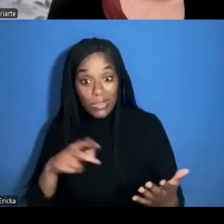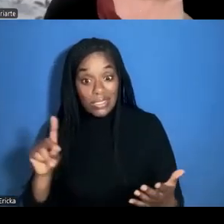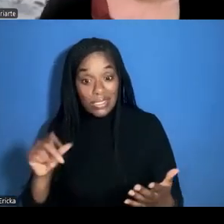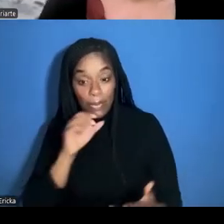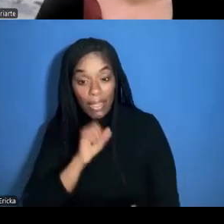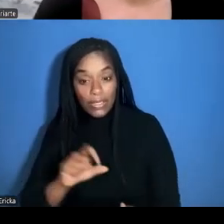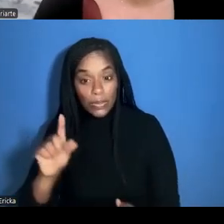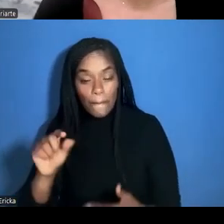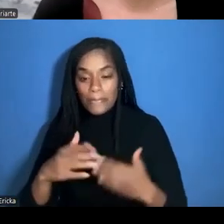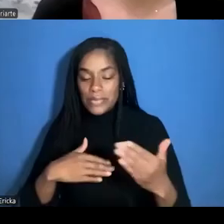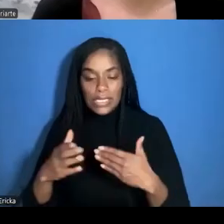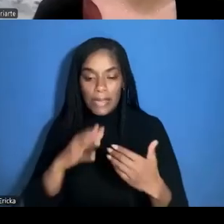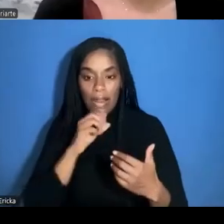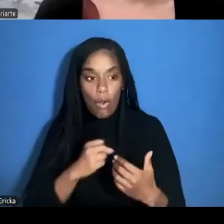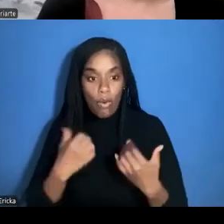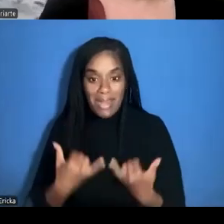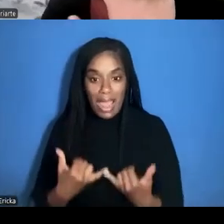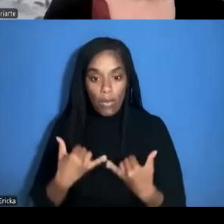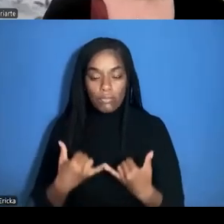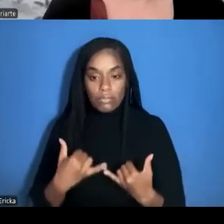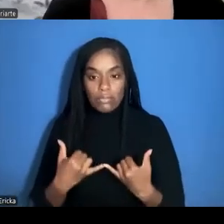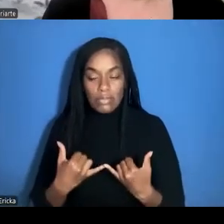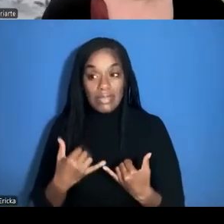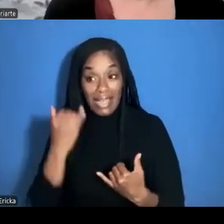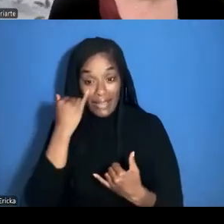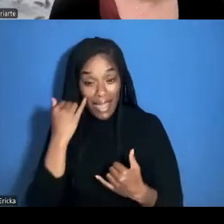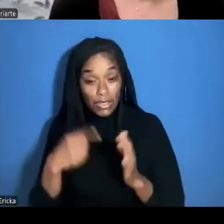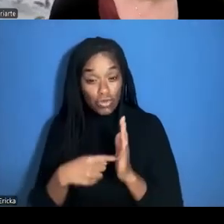It doesn't matter how old I am now, as long as I can show that I was disabled